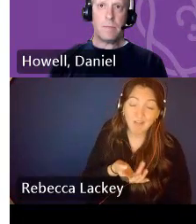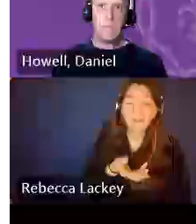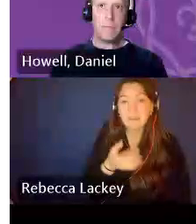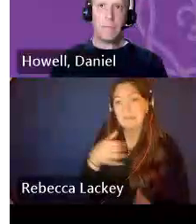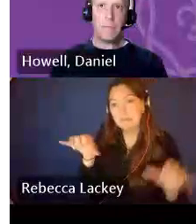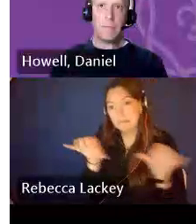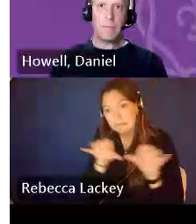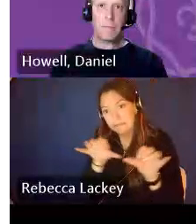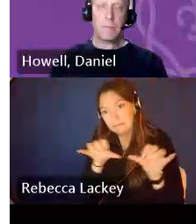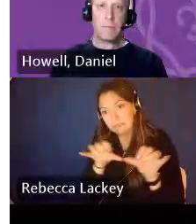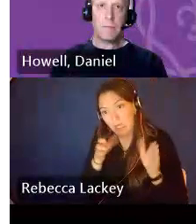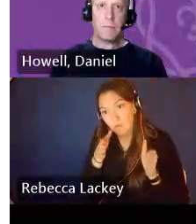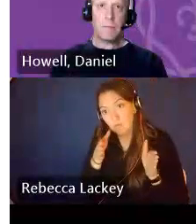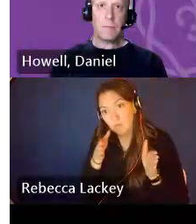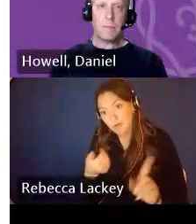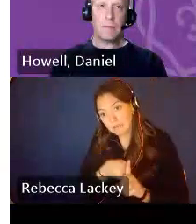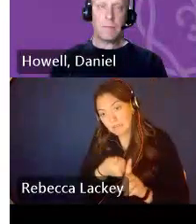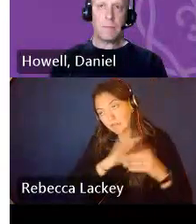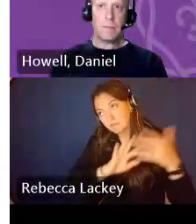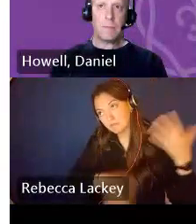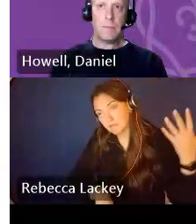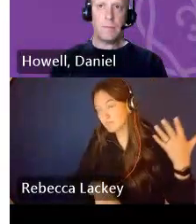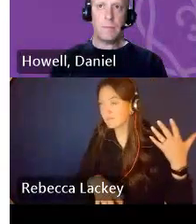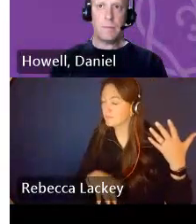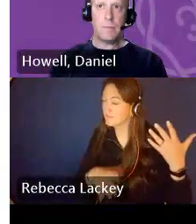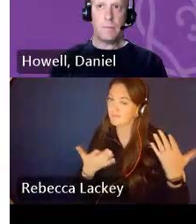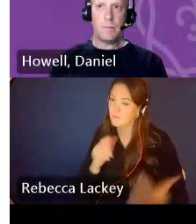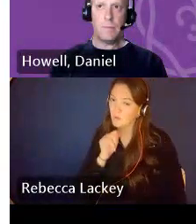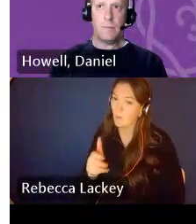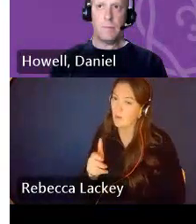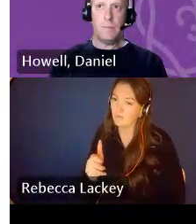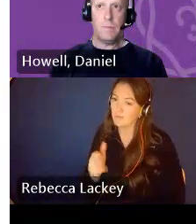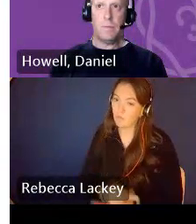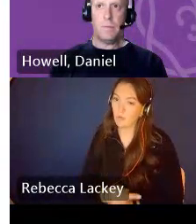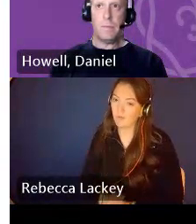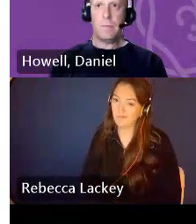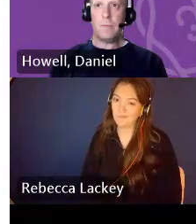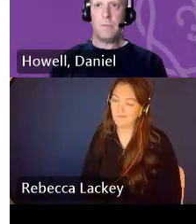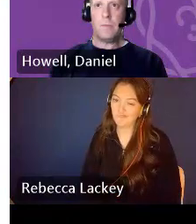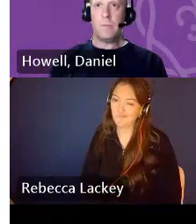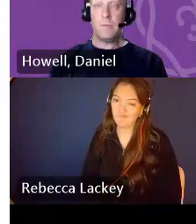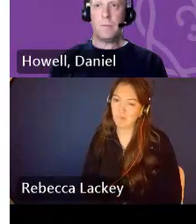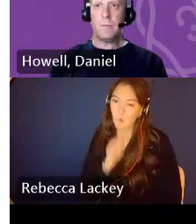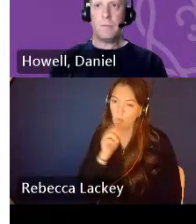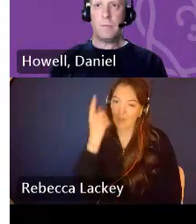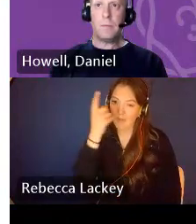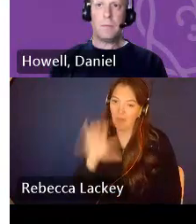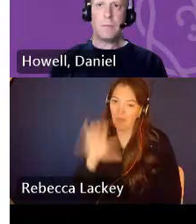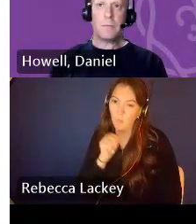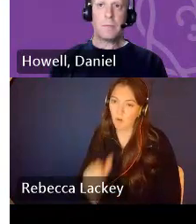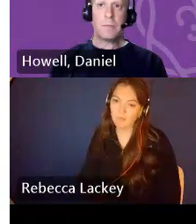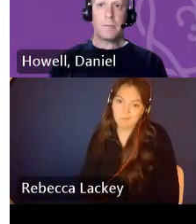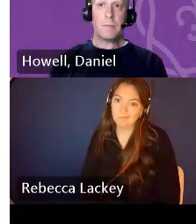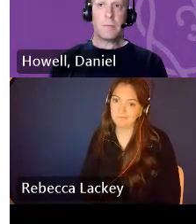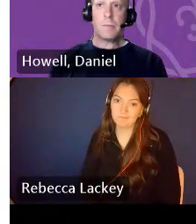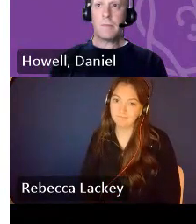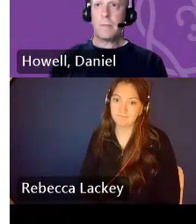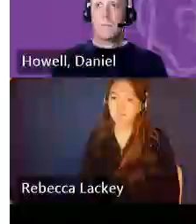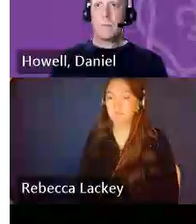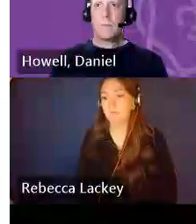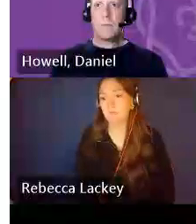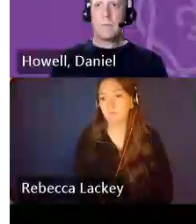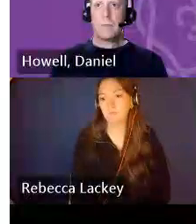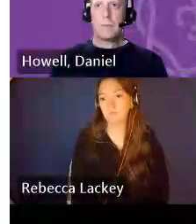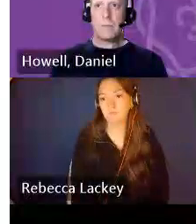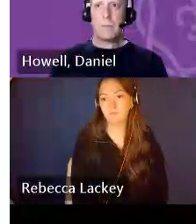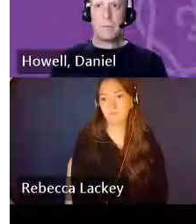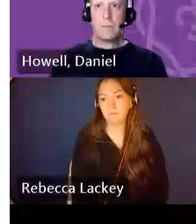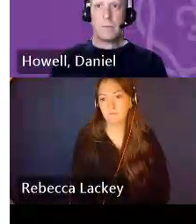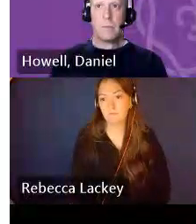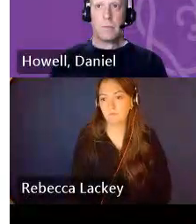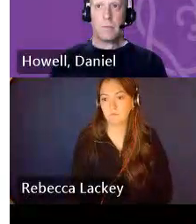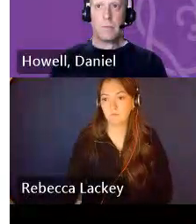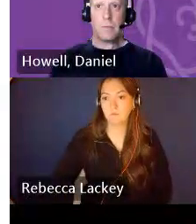Manchester etc that would make that very unlikely for them to even approve it or even consider it